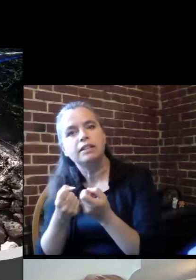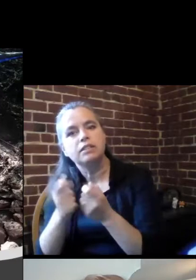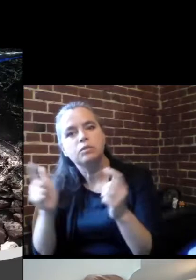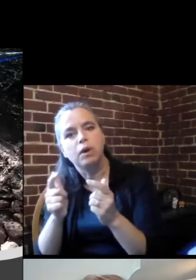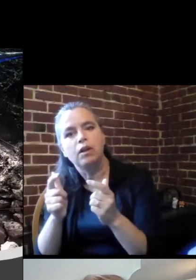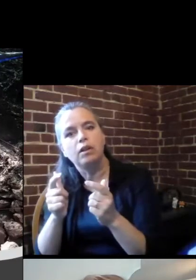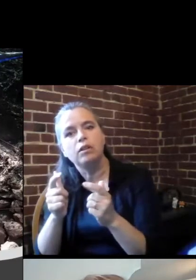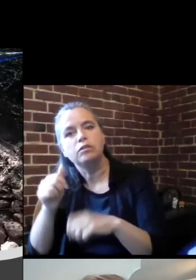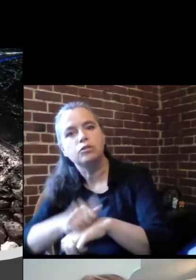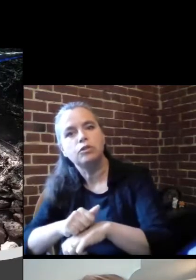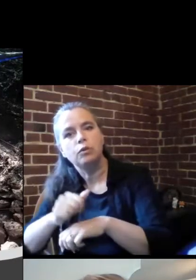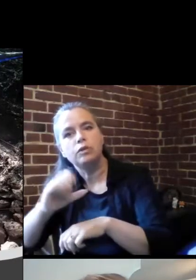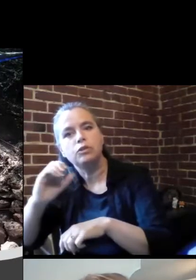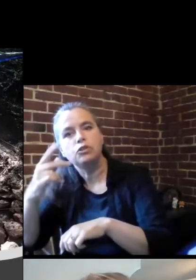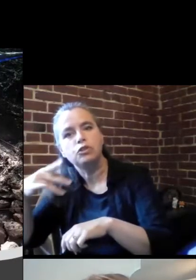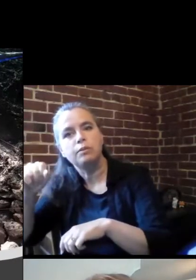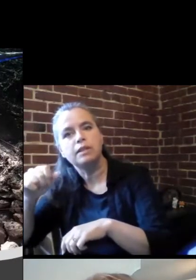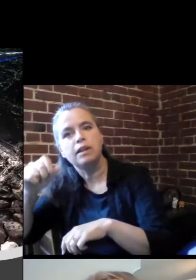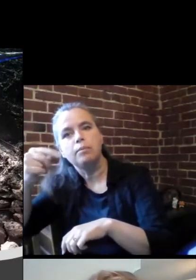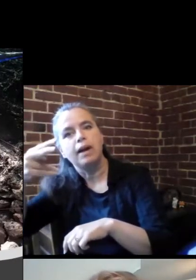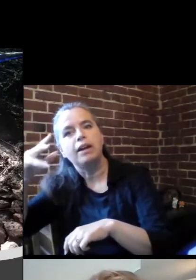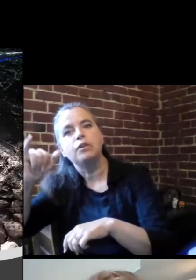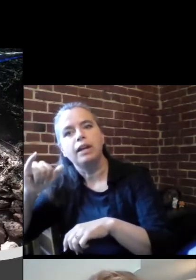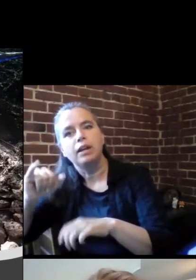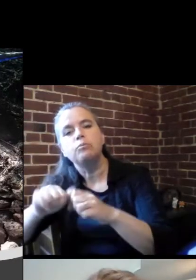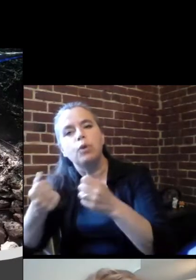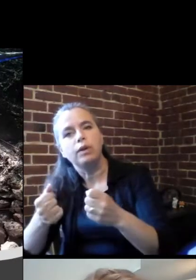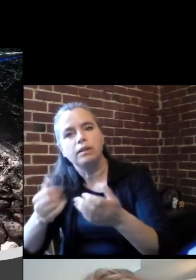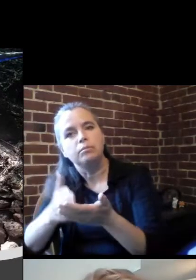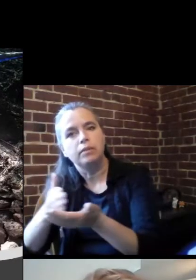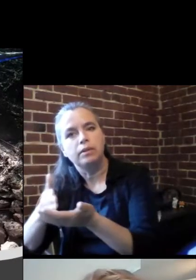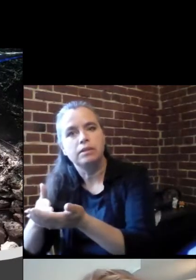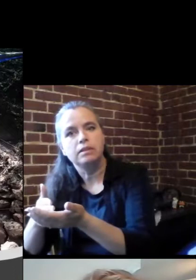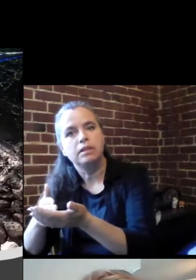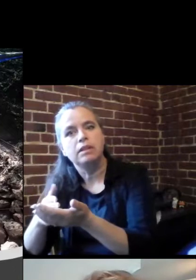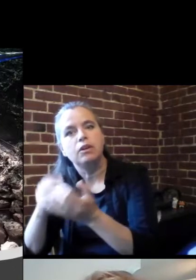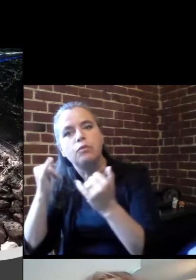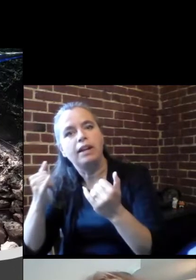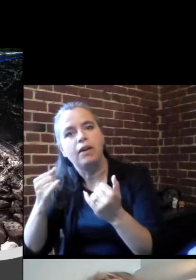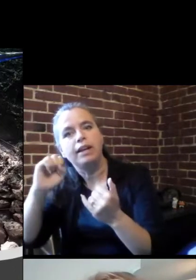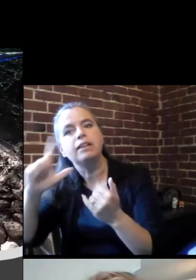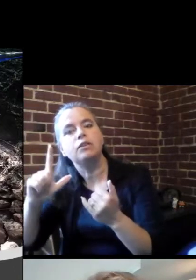That's most of what we're finding on the site I'm excavating here in Illinois right now. These little, tiny pieces.